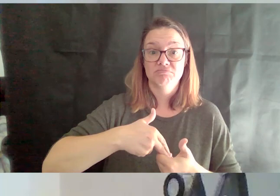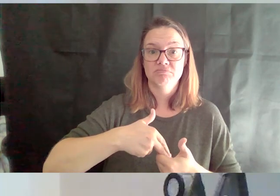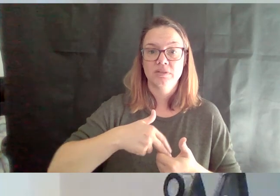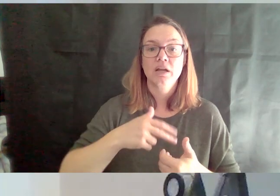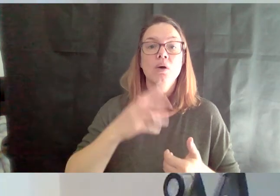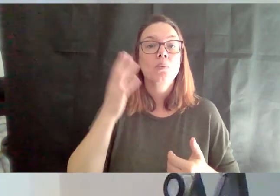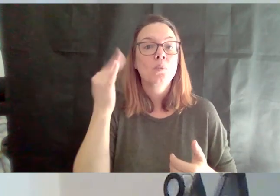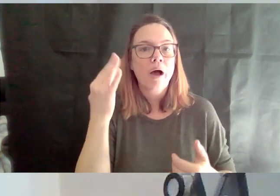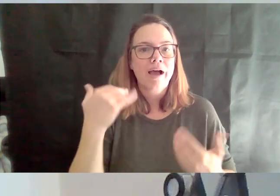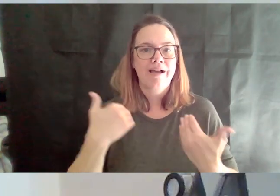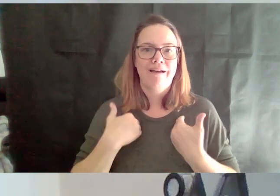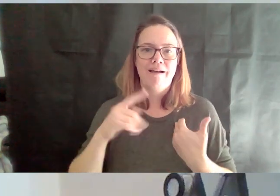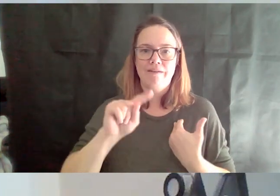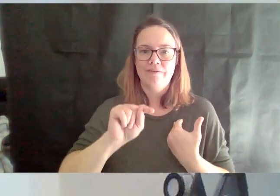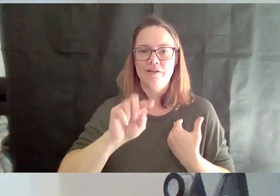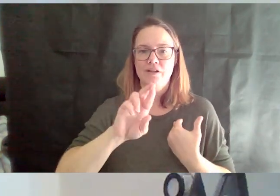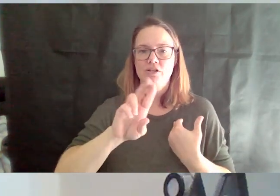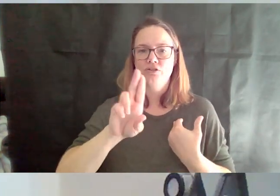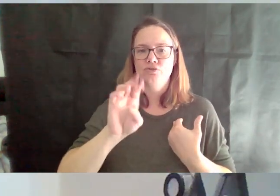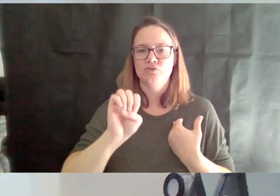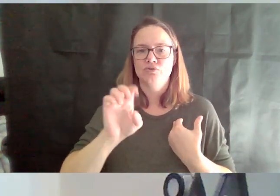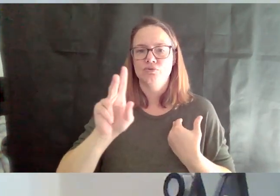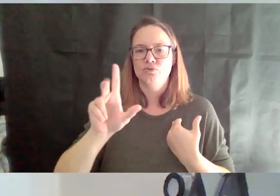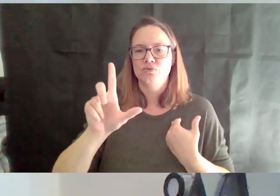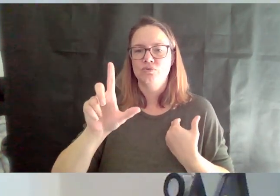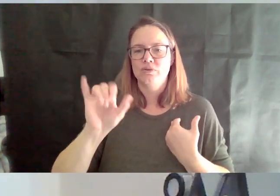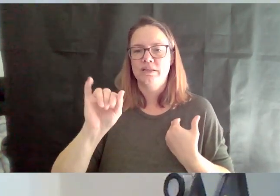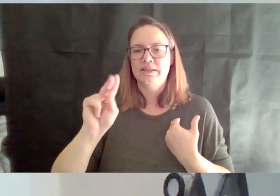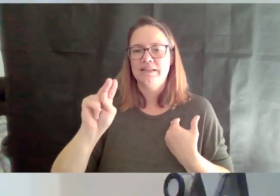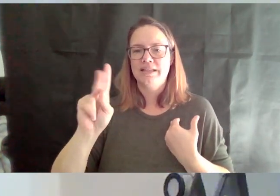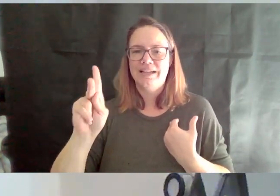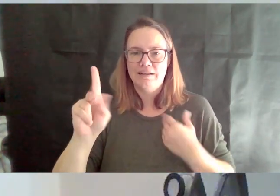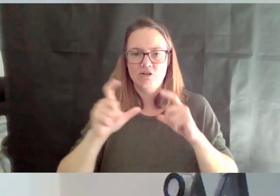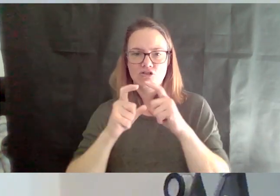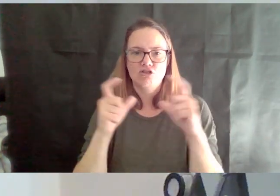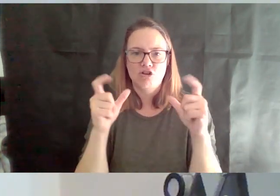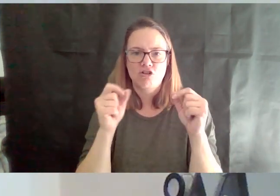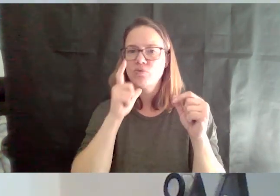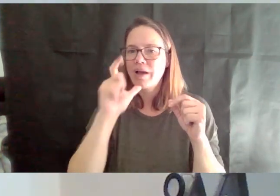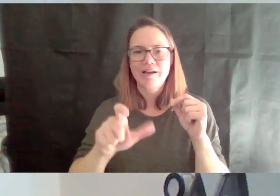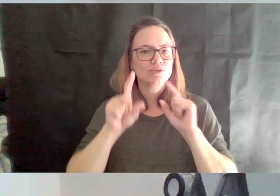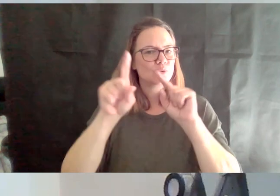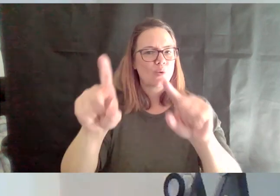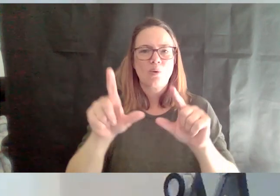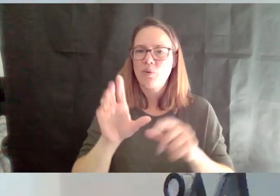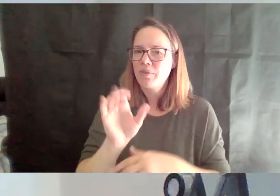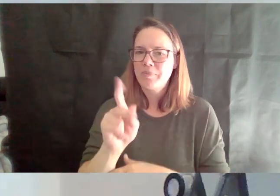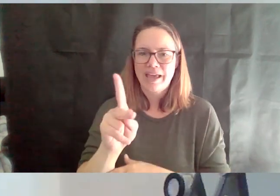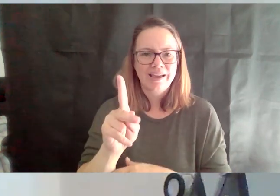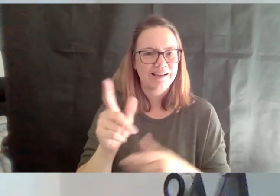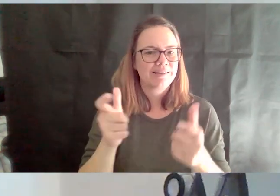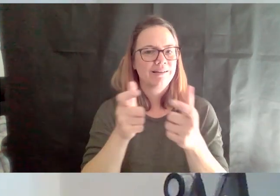cards because it is an easier process. You don't have to go to the bank to cash a check or anything like that.